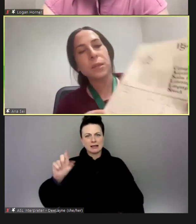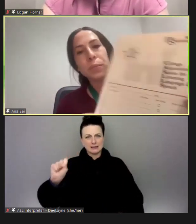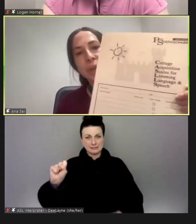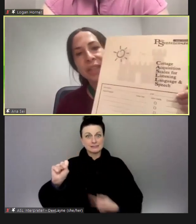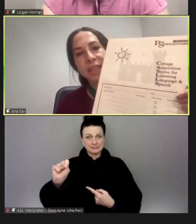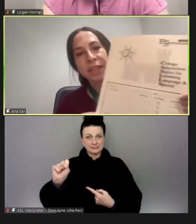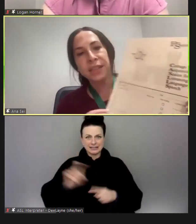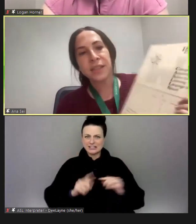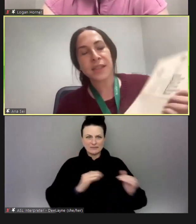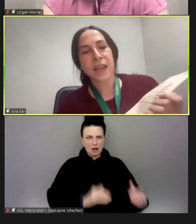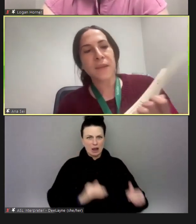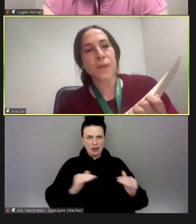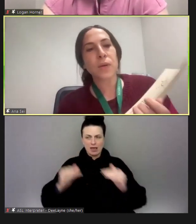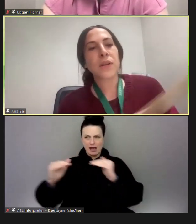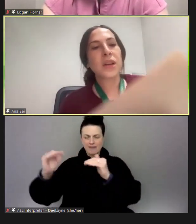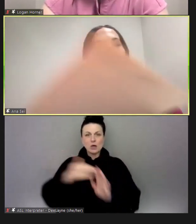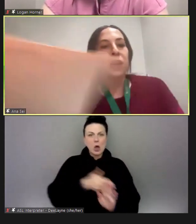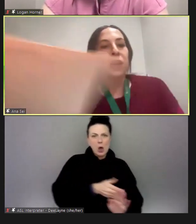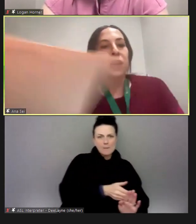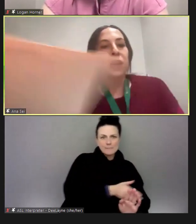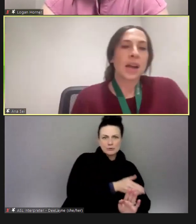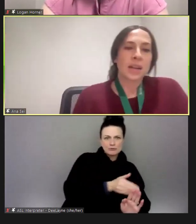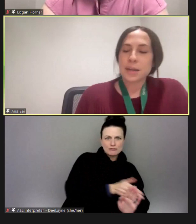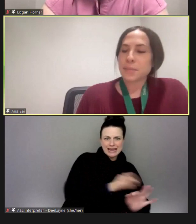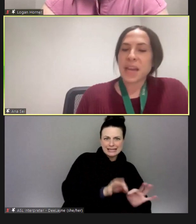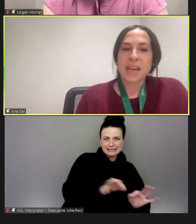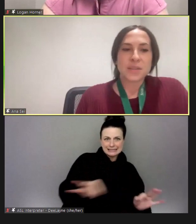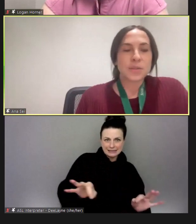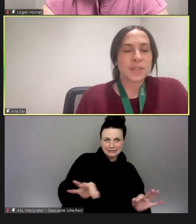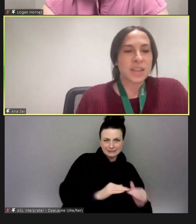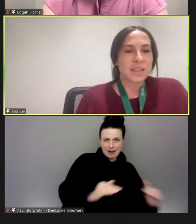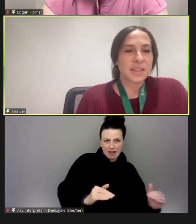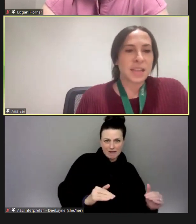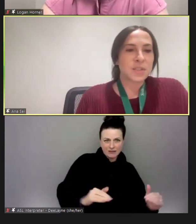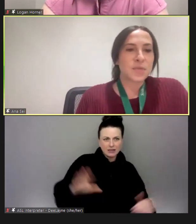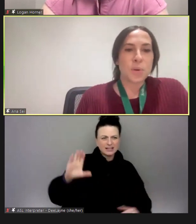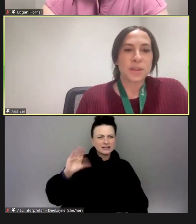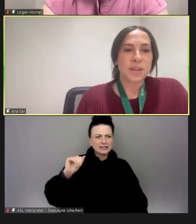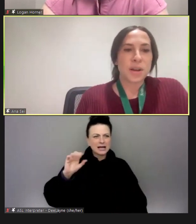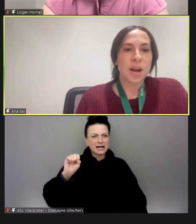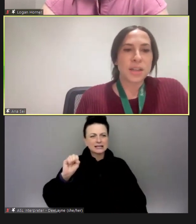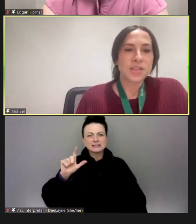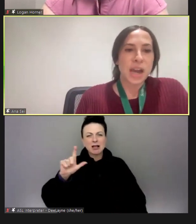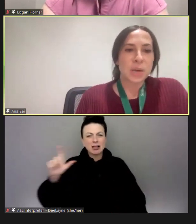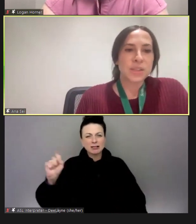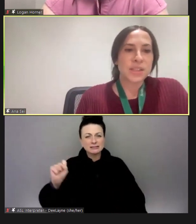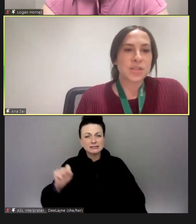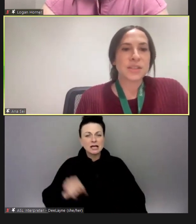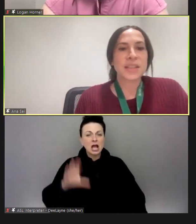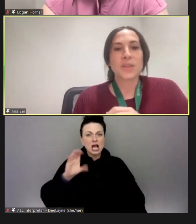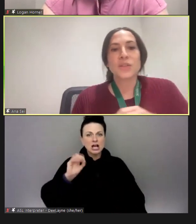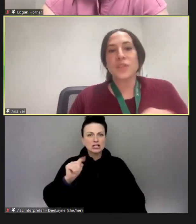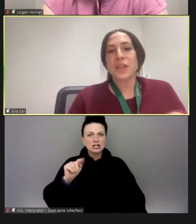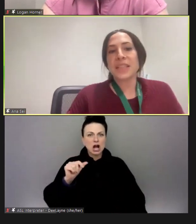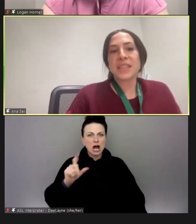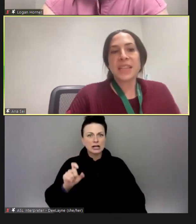pre-sentence level um castles is stands for the